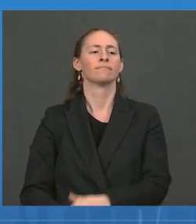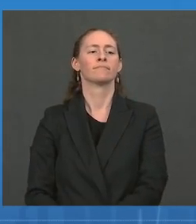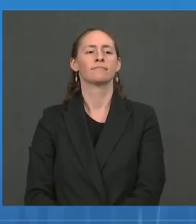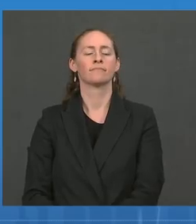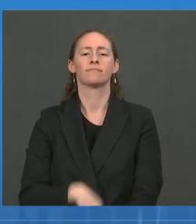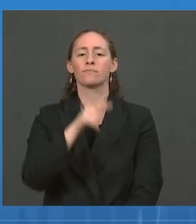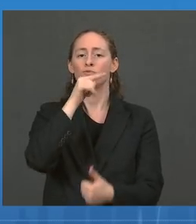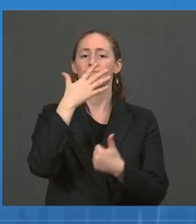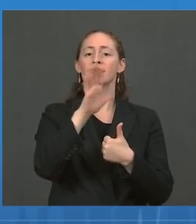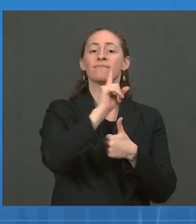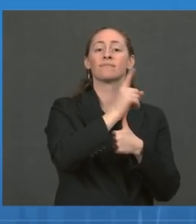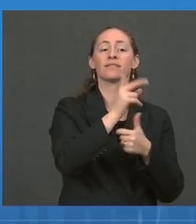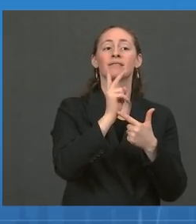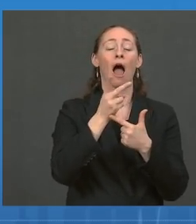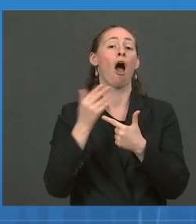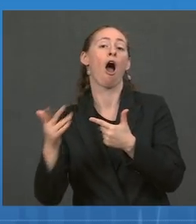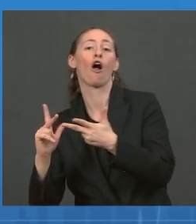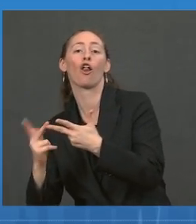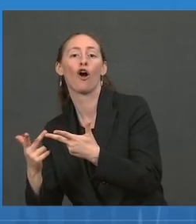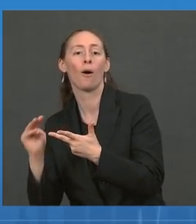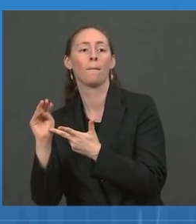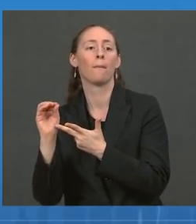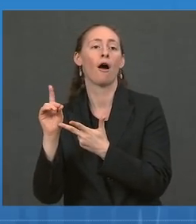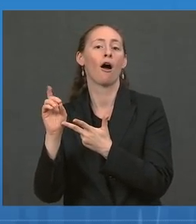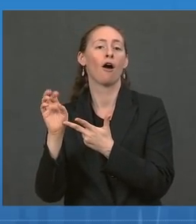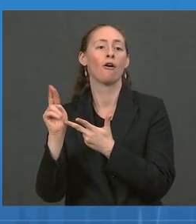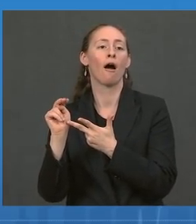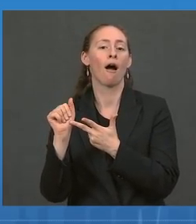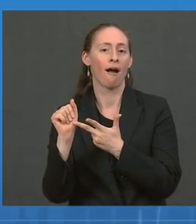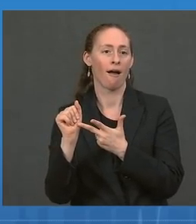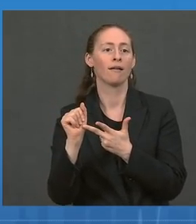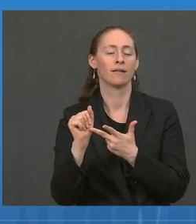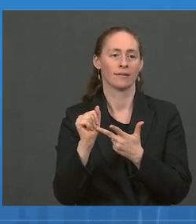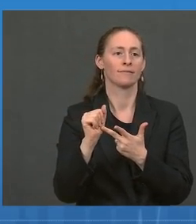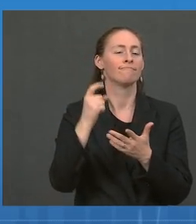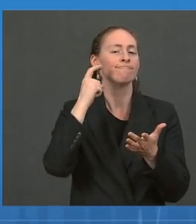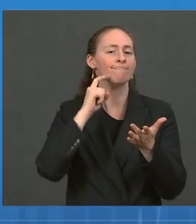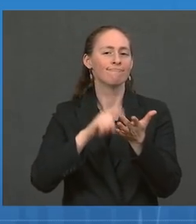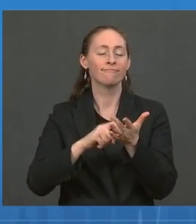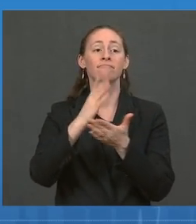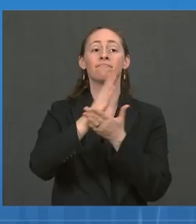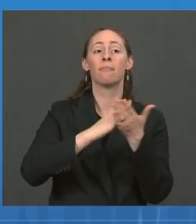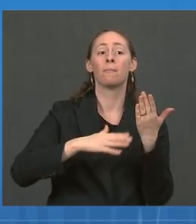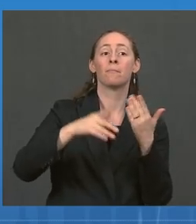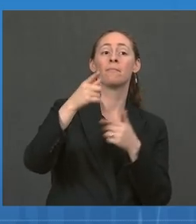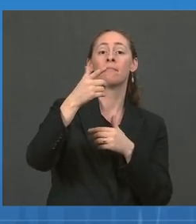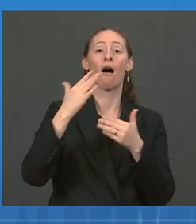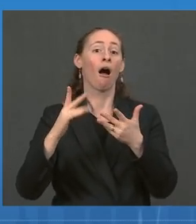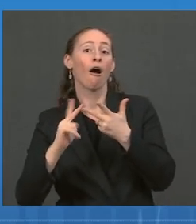The J&J as the boost for the other three likely will be available literally within a week --